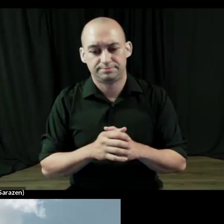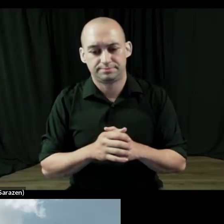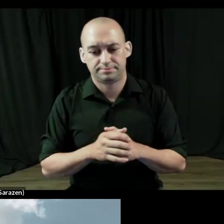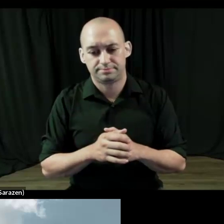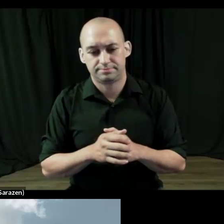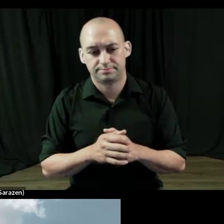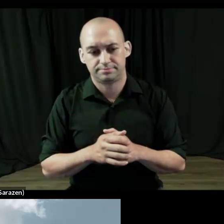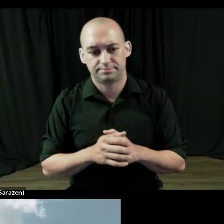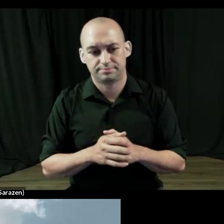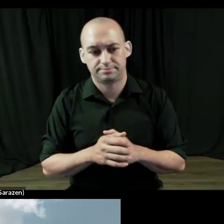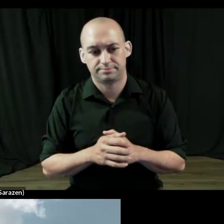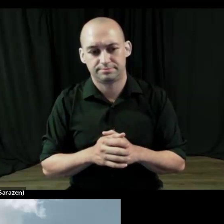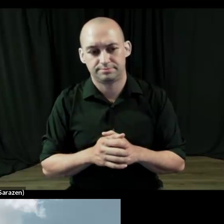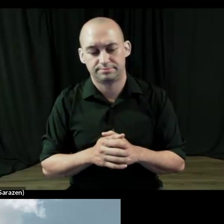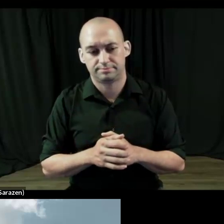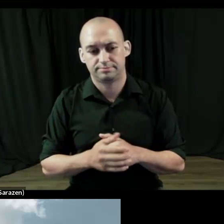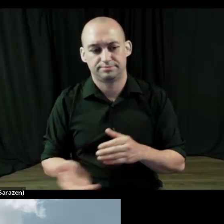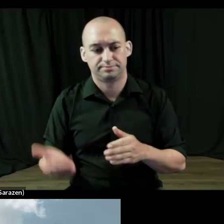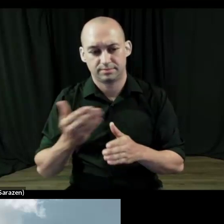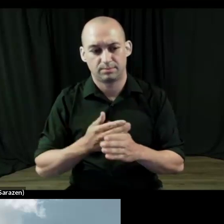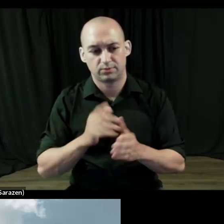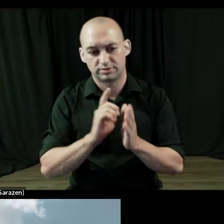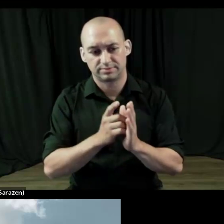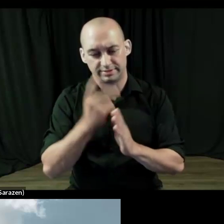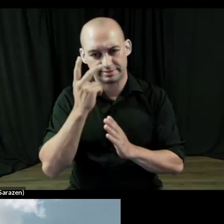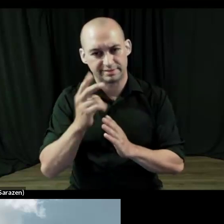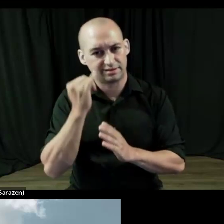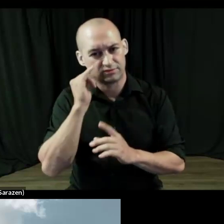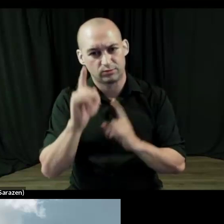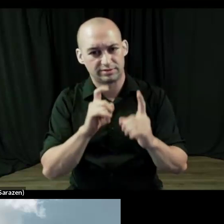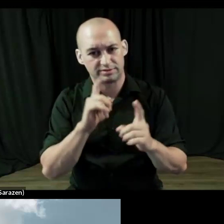I'm going to pause a moment to see if there's any questions related to the timeline. There